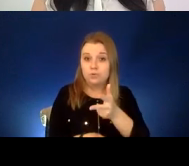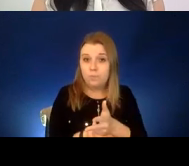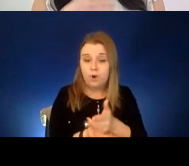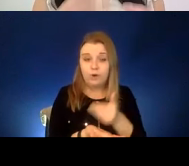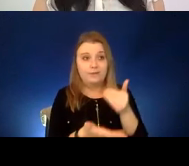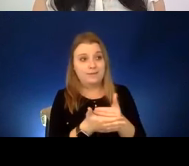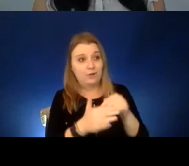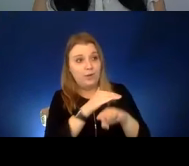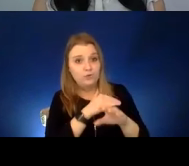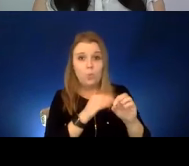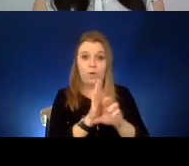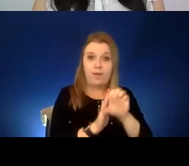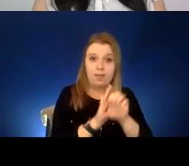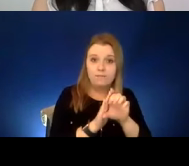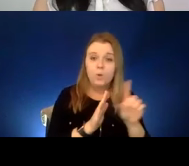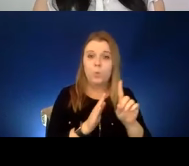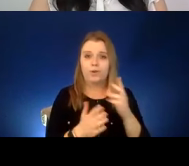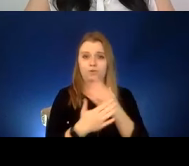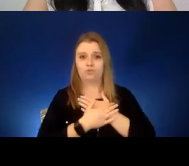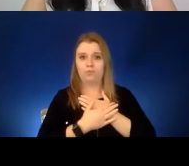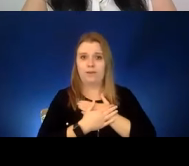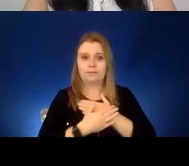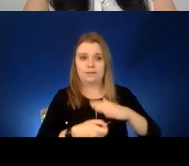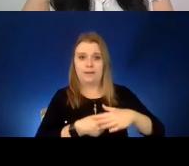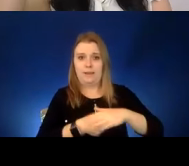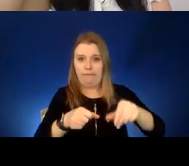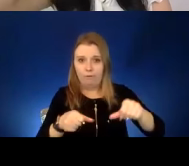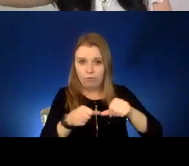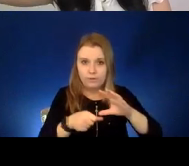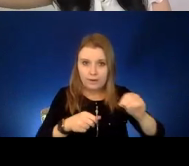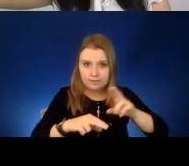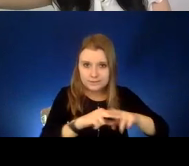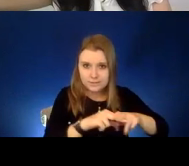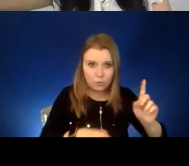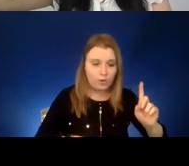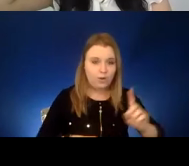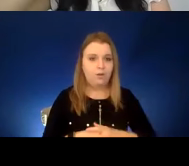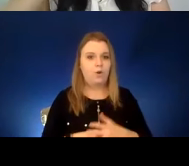and where rest areas and seating is. There go my lights again.